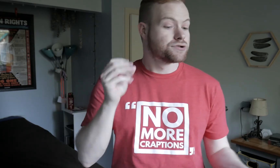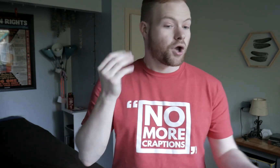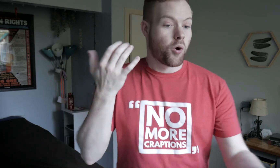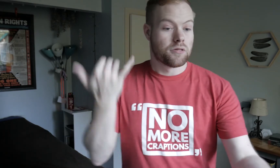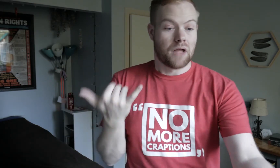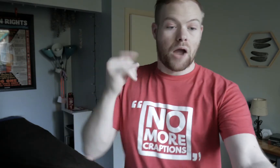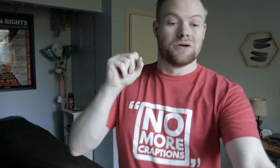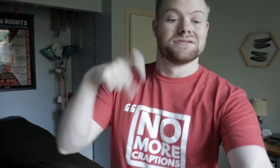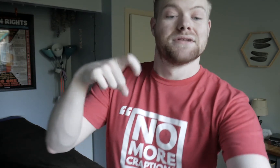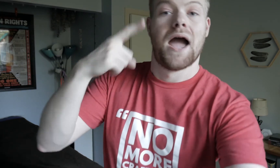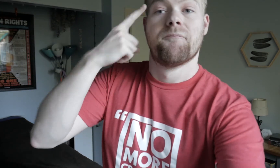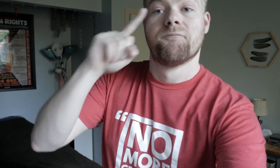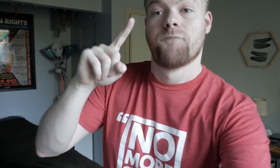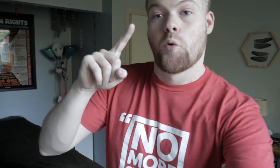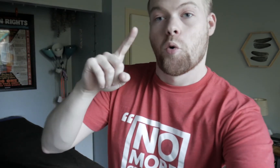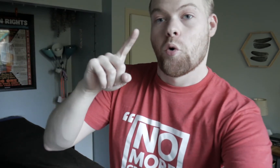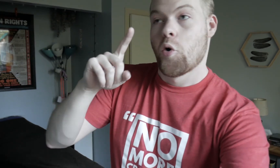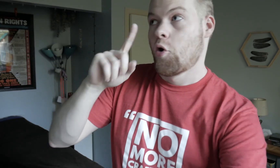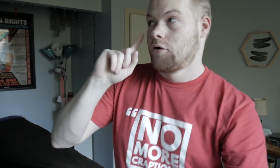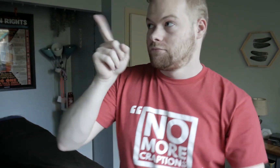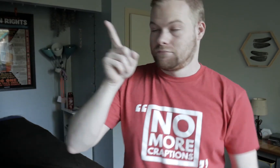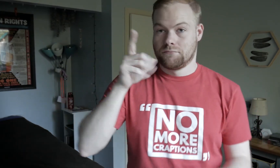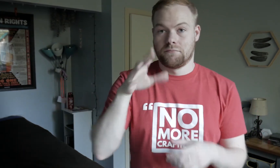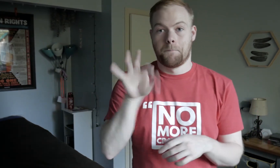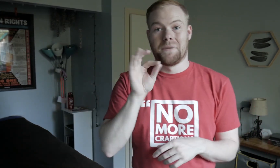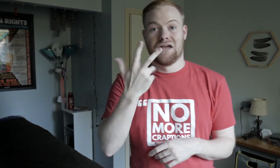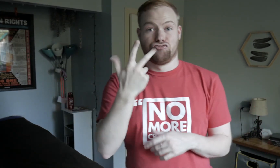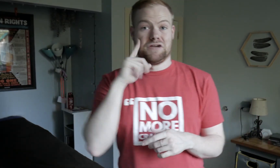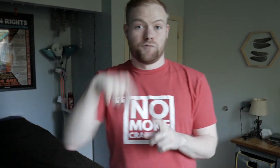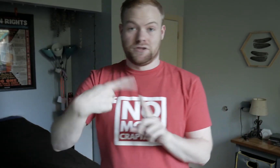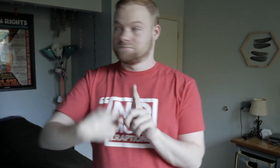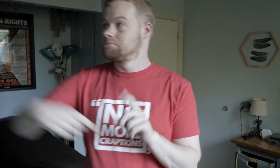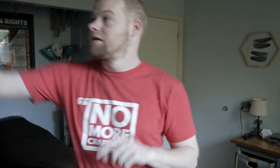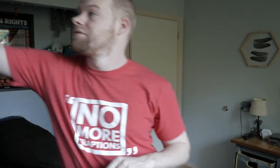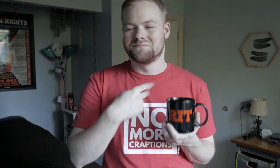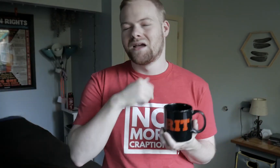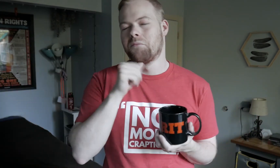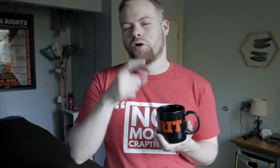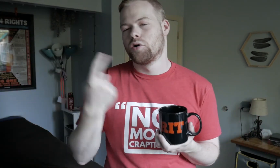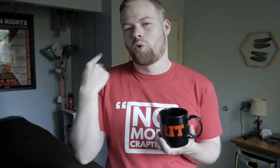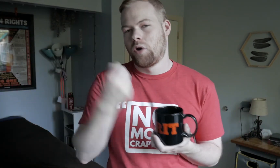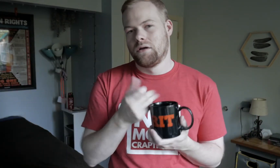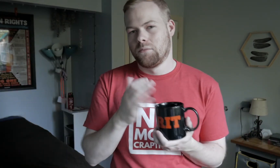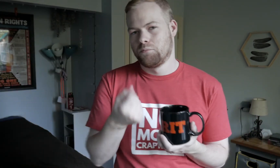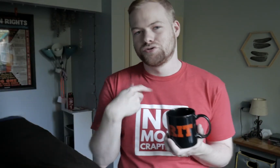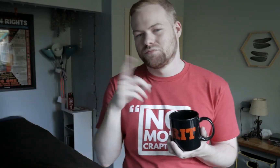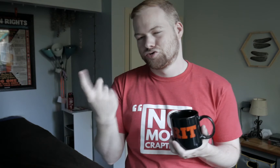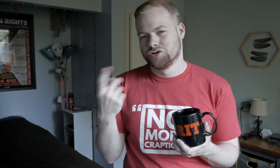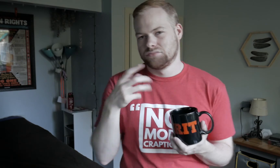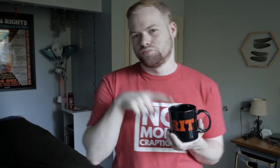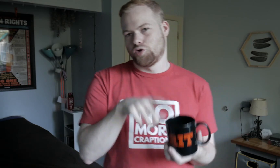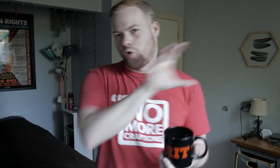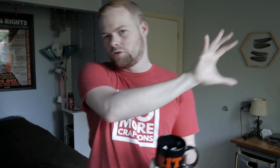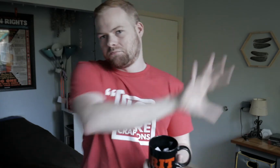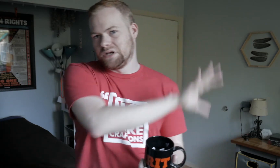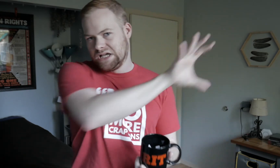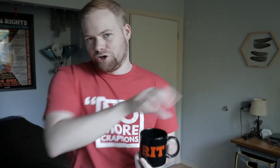So now is time for…picking three for this month. I’m not going to go and get the books, I’m just going to show them here.